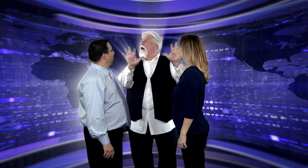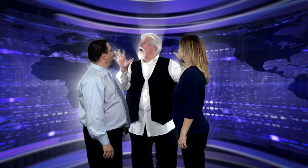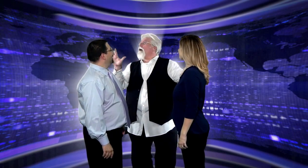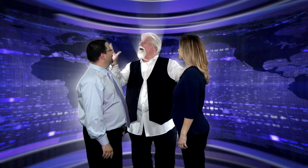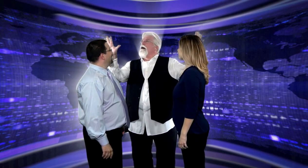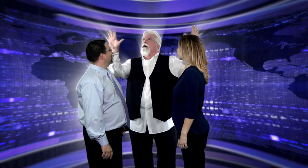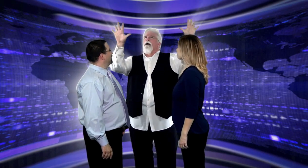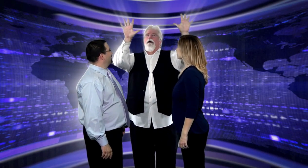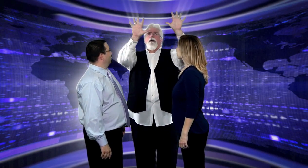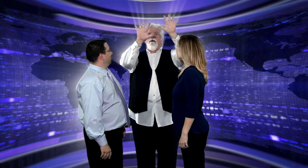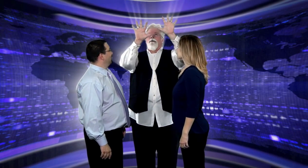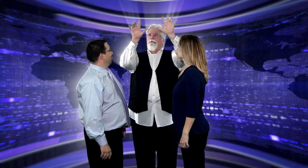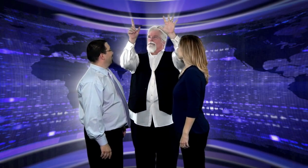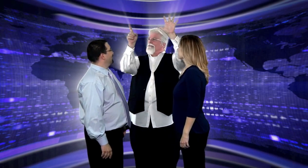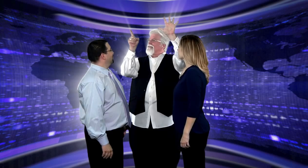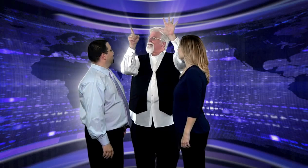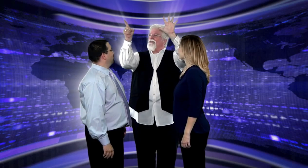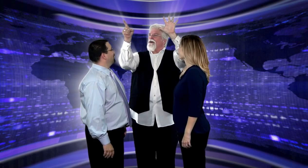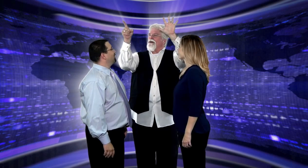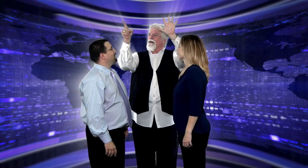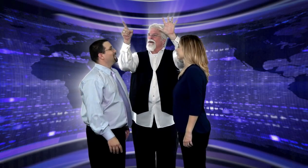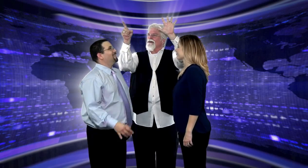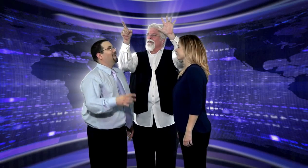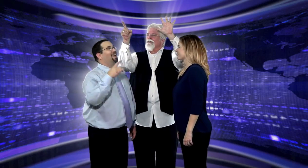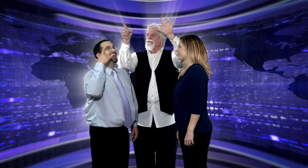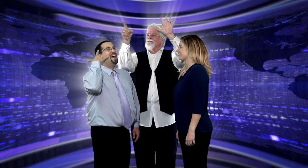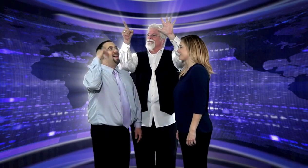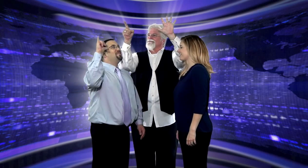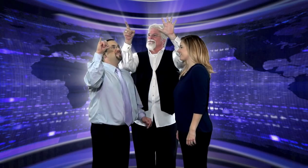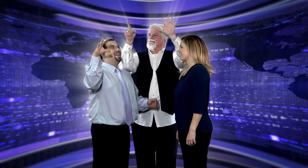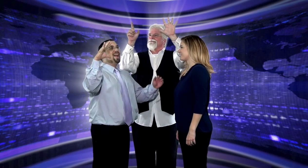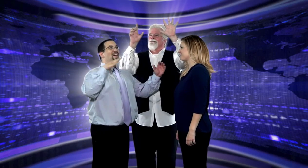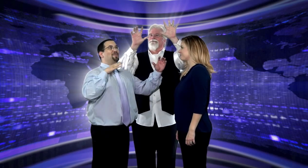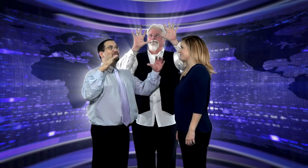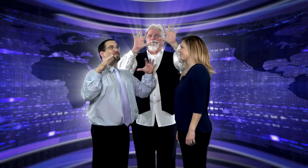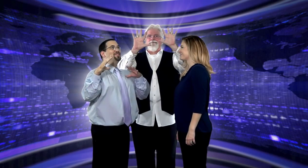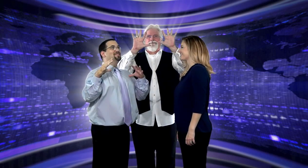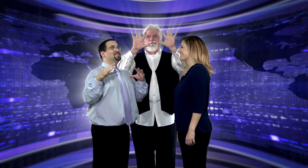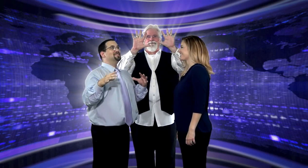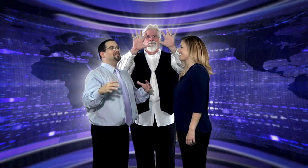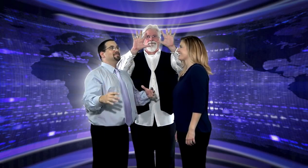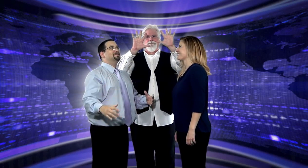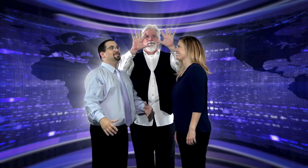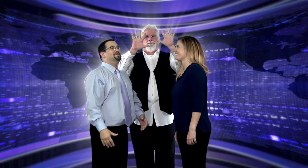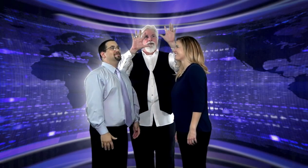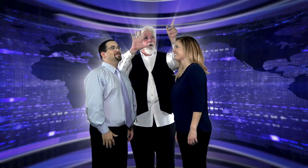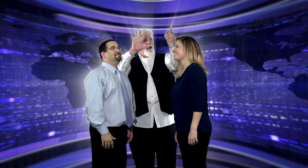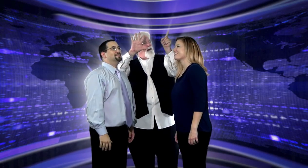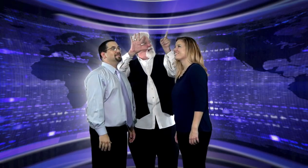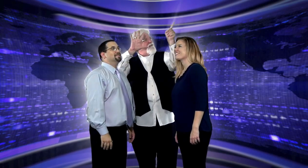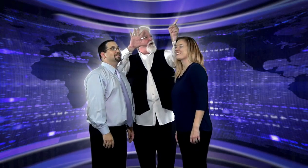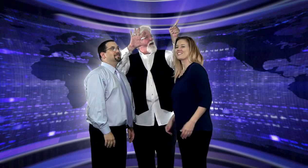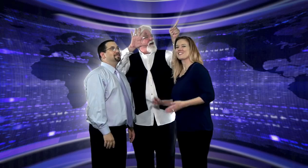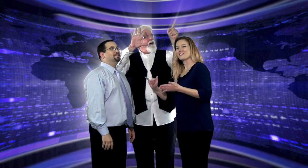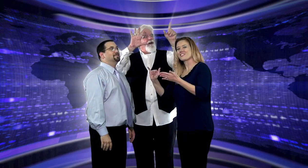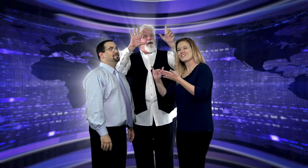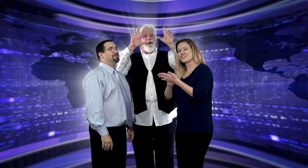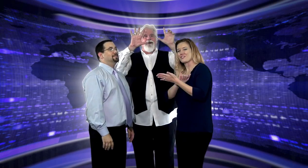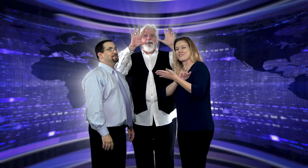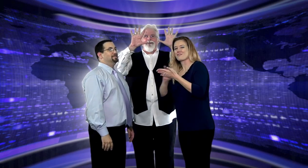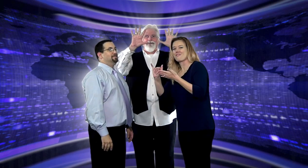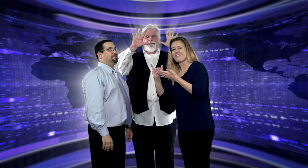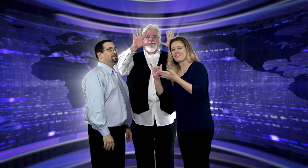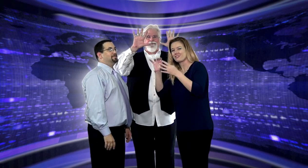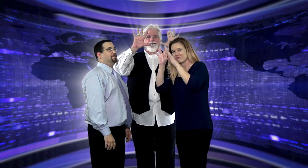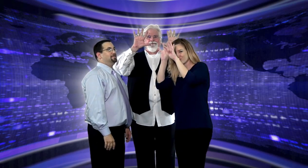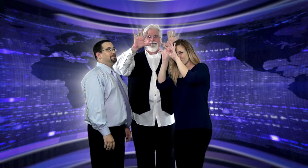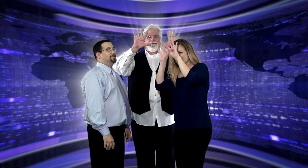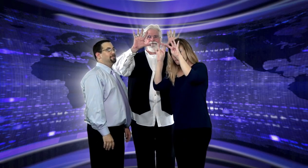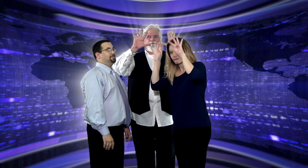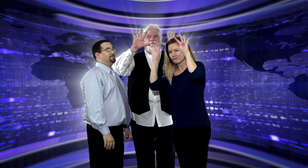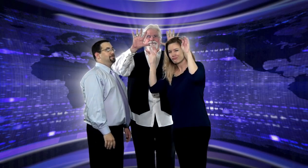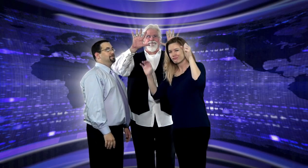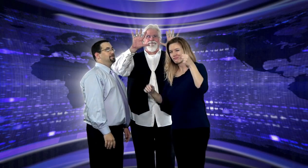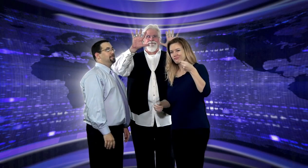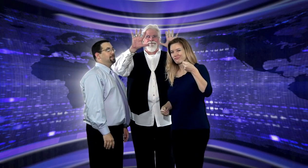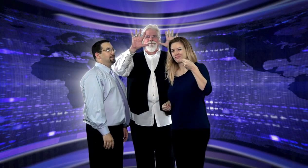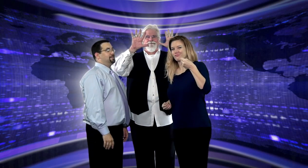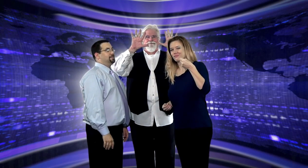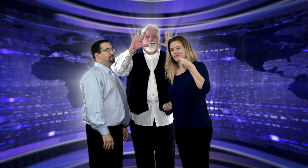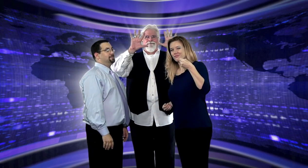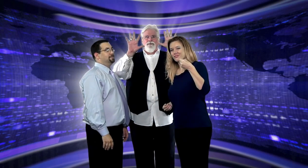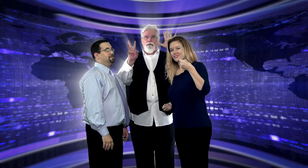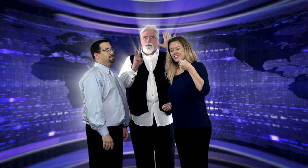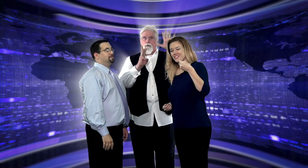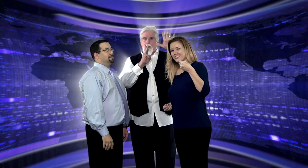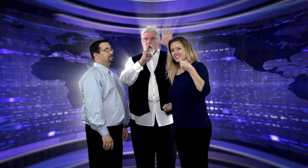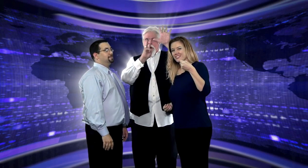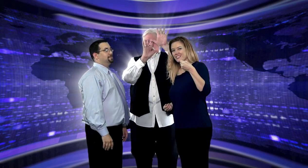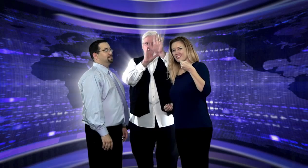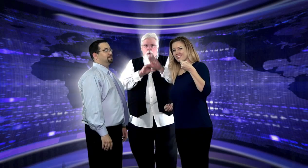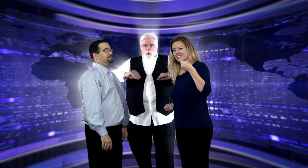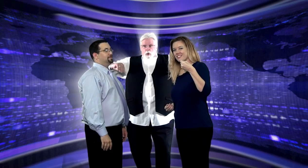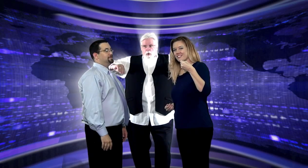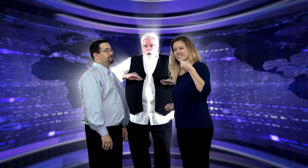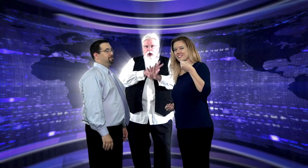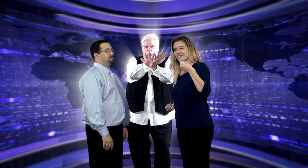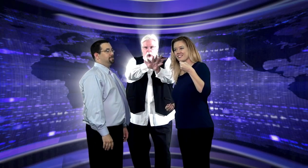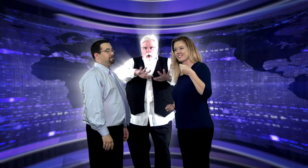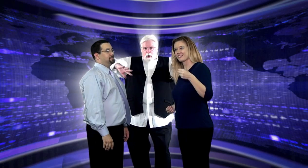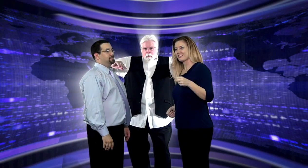Around the globe from sea to shining sea, from the golden state to New York's Lady Liberty,